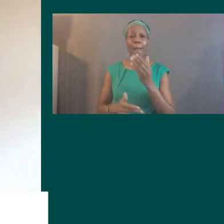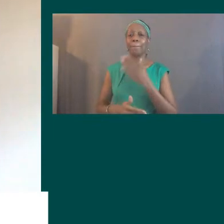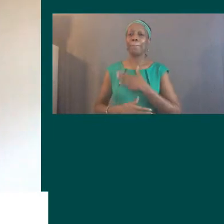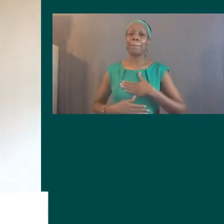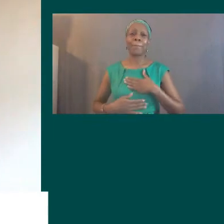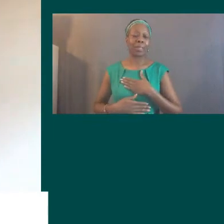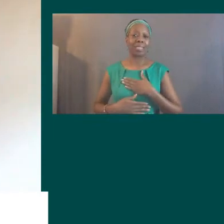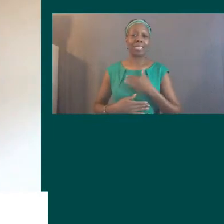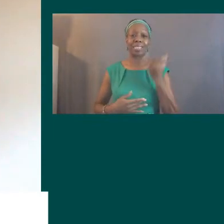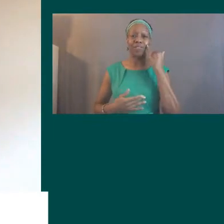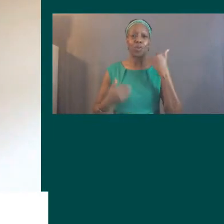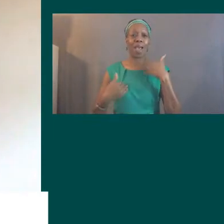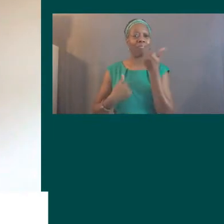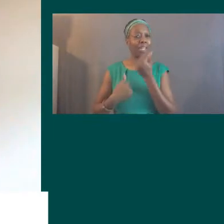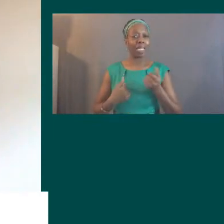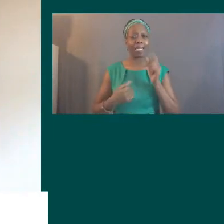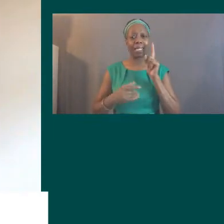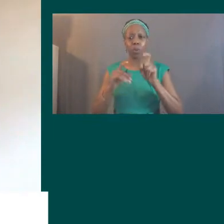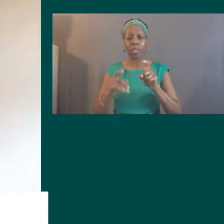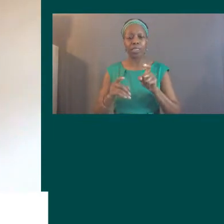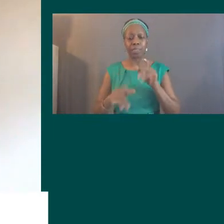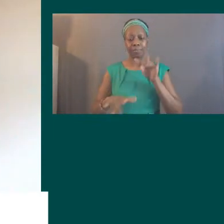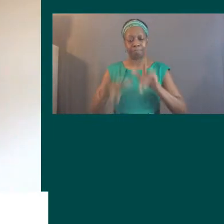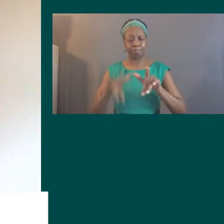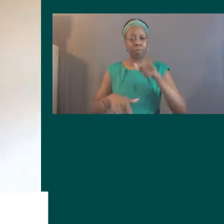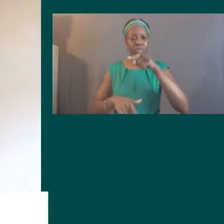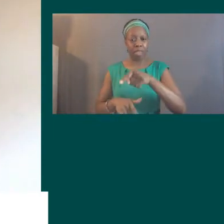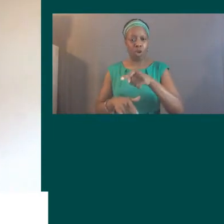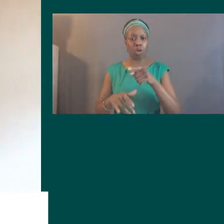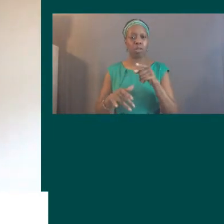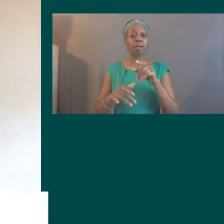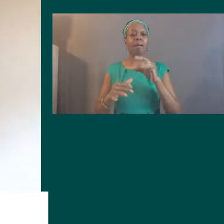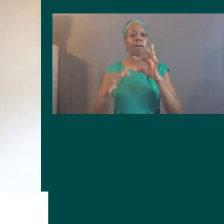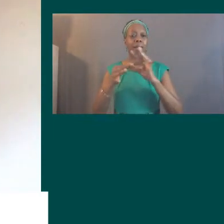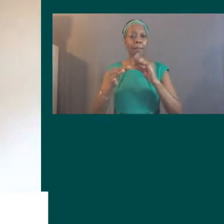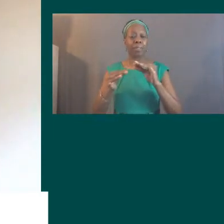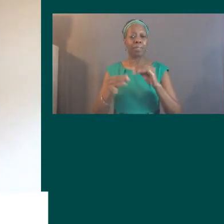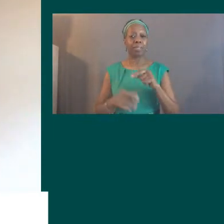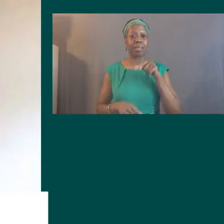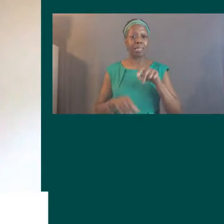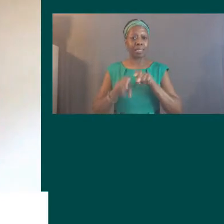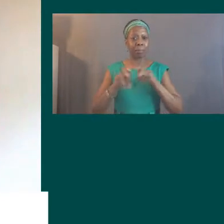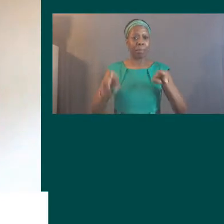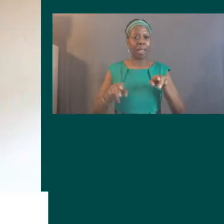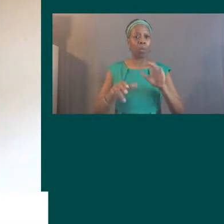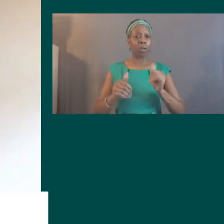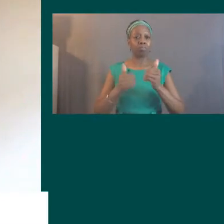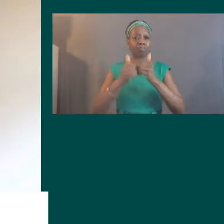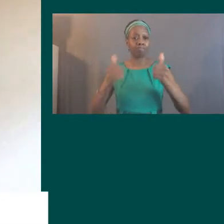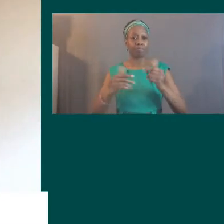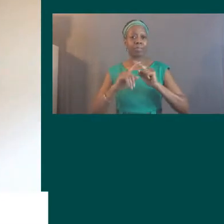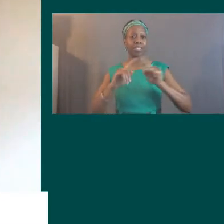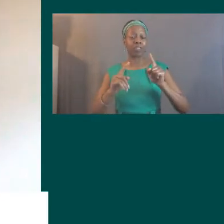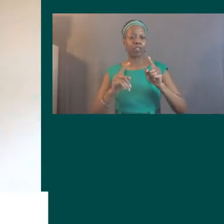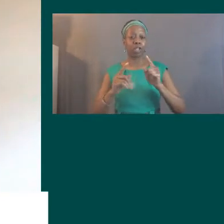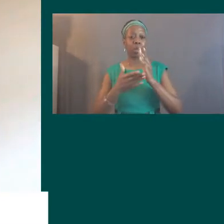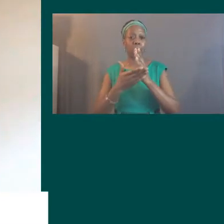for our speakers this evening. This panel is actually going to be broken up into two different sections. The first being,